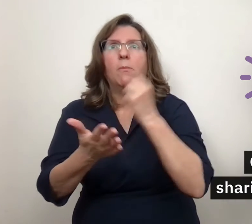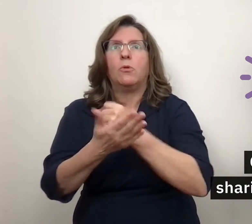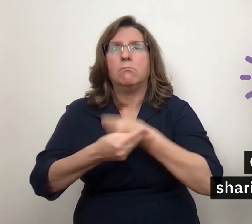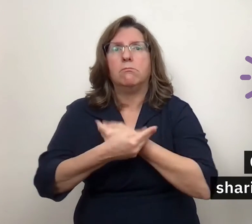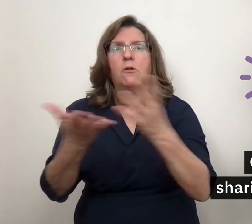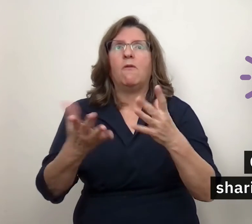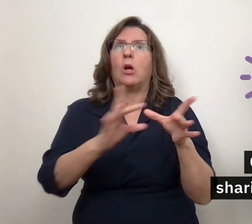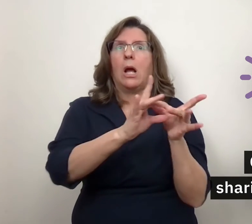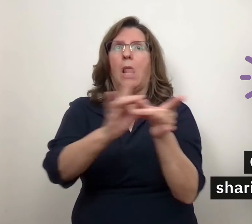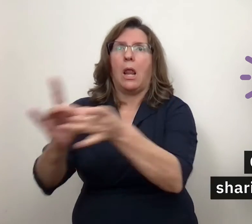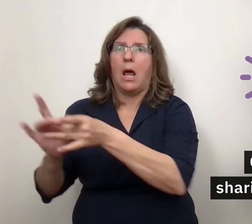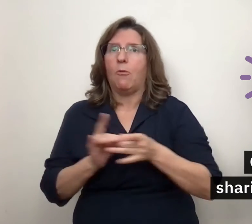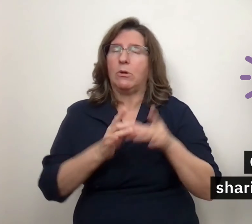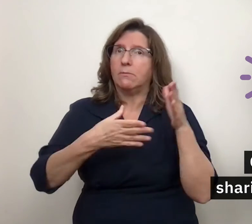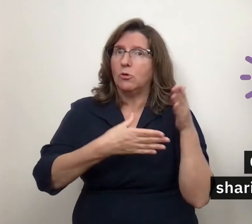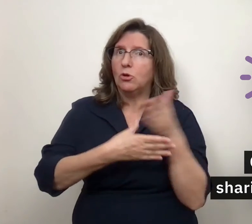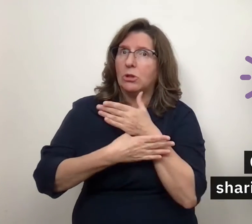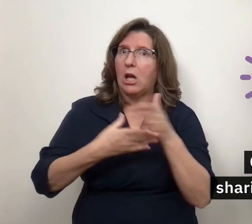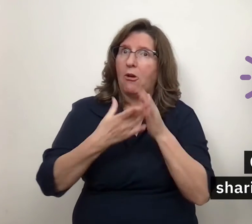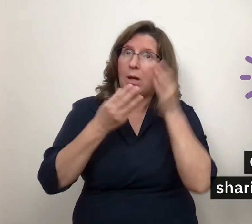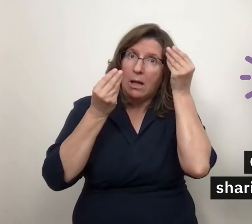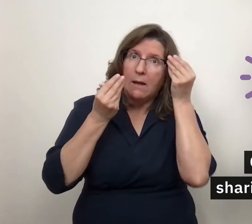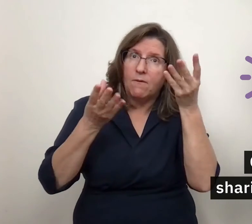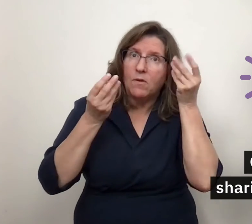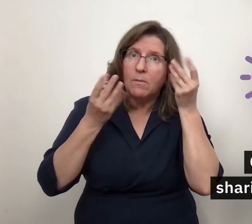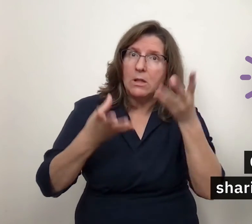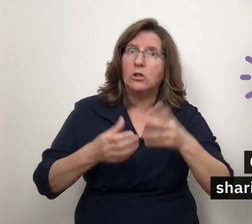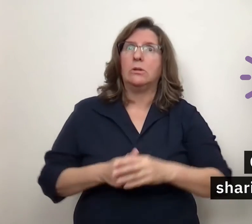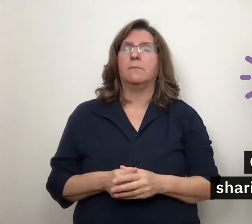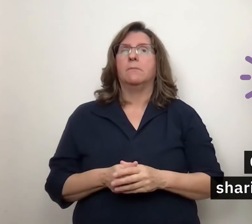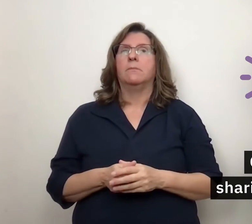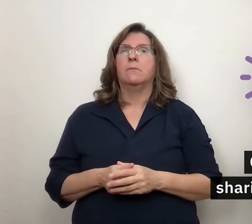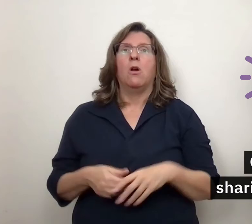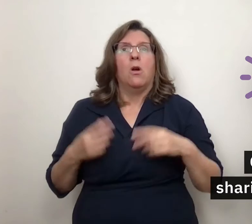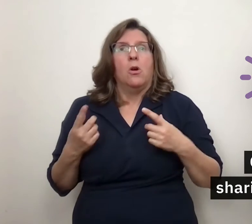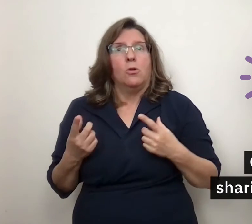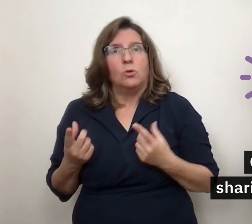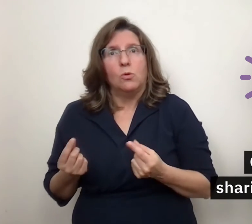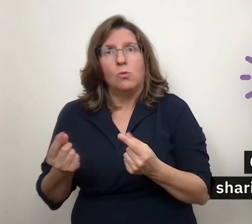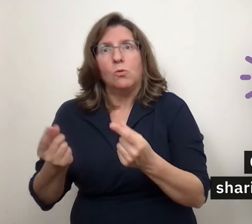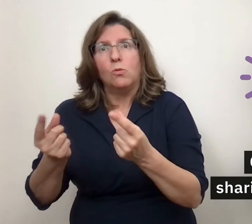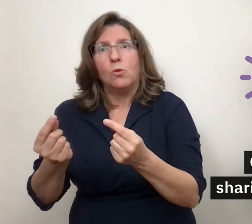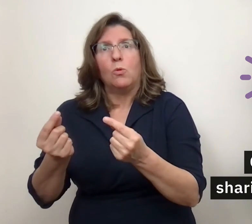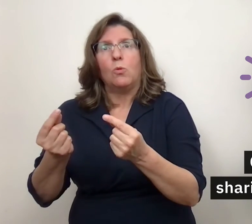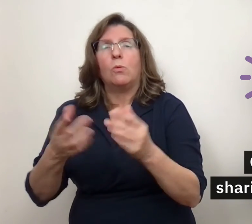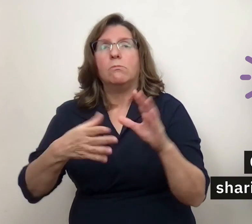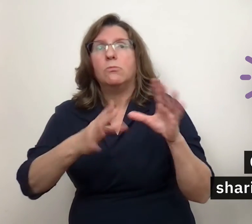and layout, to support deaf learners’ needs. Let’s consider language modes. Does the sign language version of the content have equal real estate on the screen compared to the text?